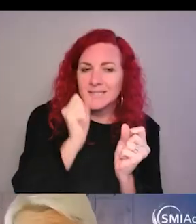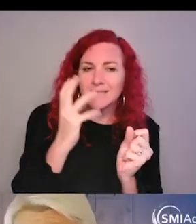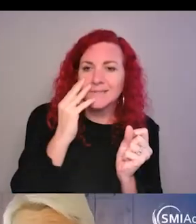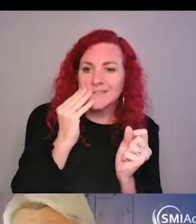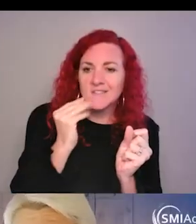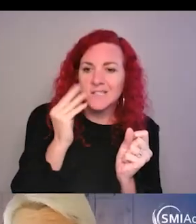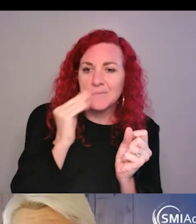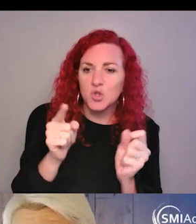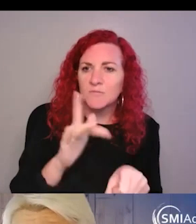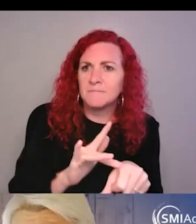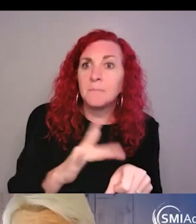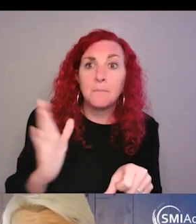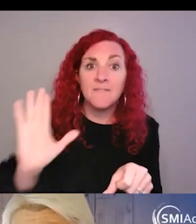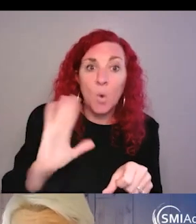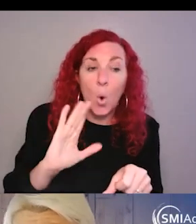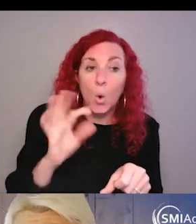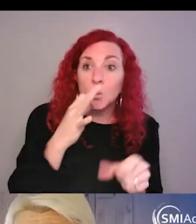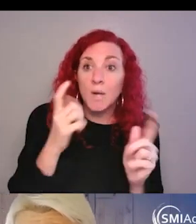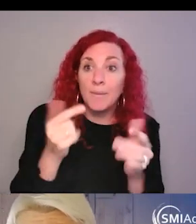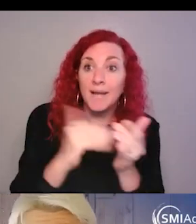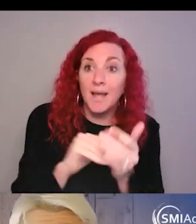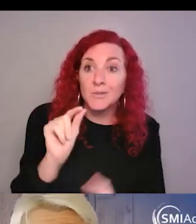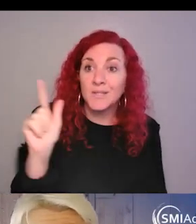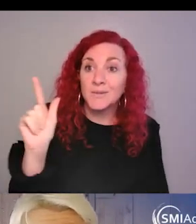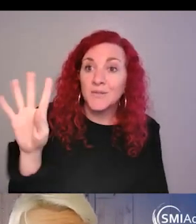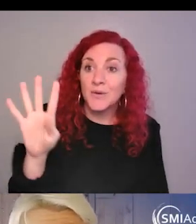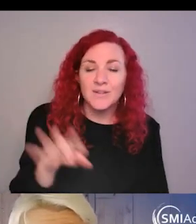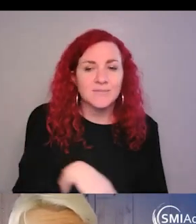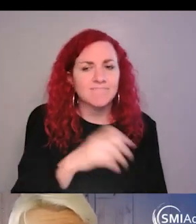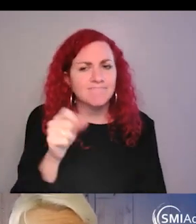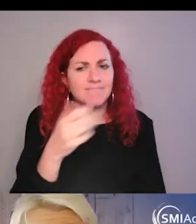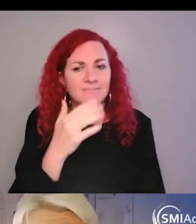BEEN ON BEFORE AND THAT IS COMING UP IN 2024. : THANKS SO MUCH, AMY.